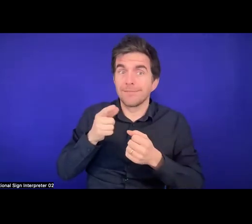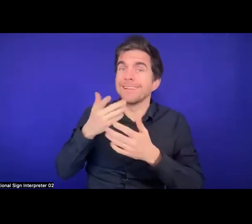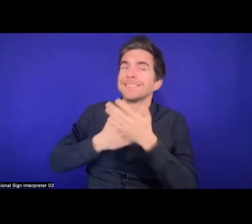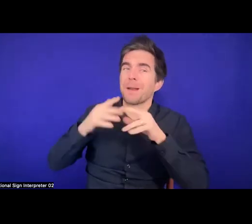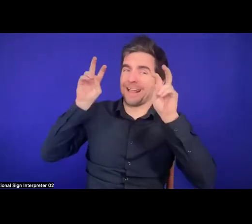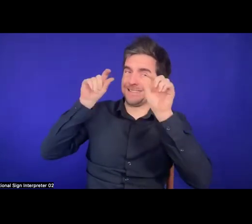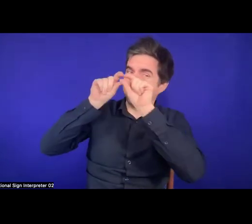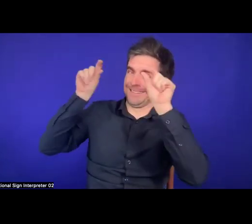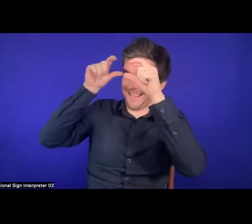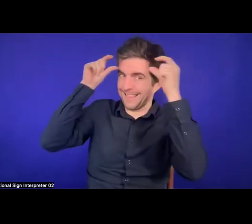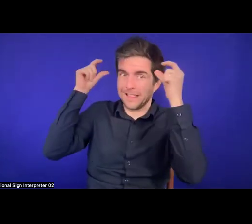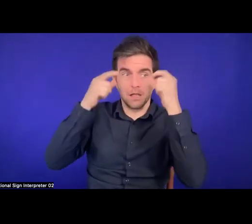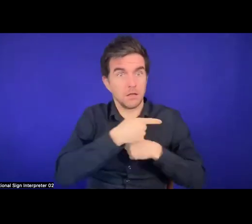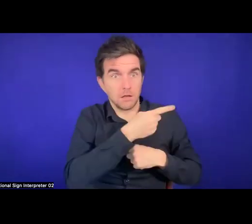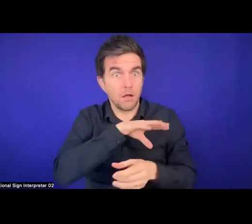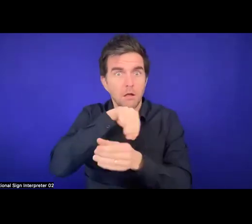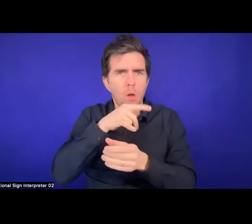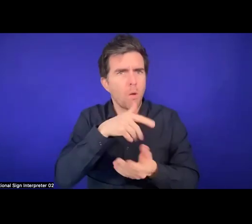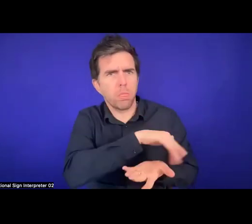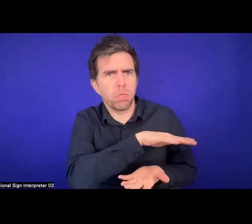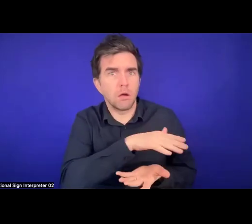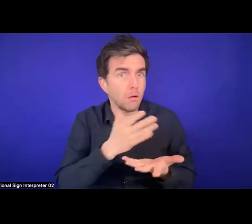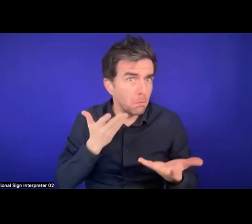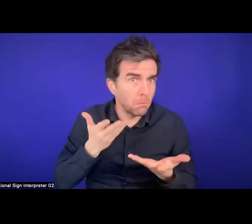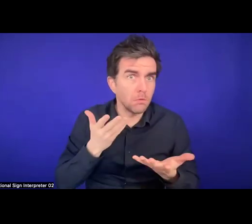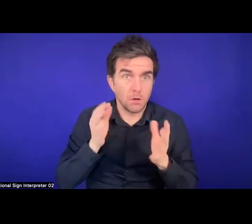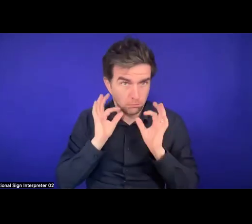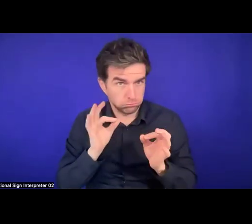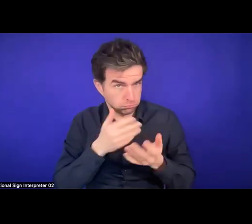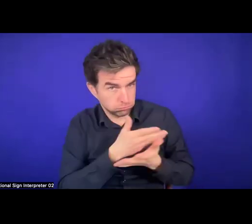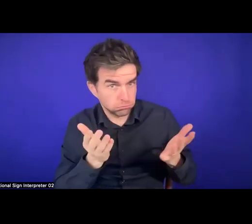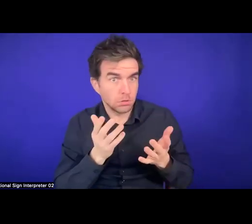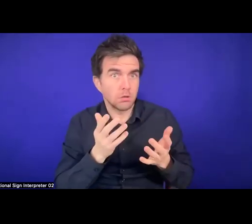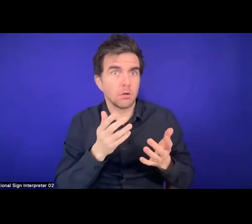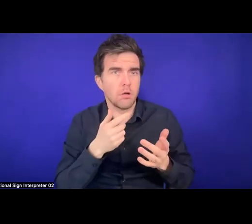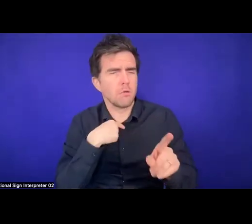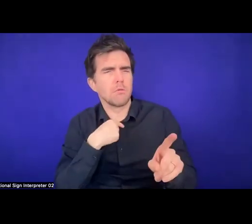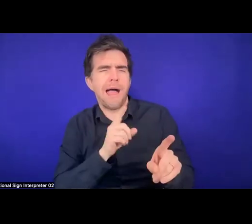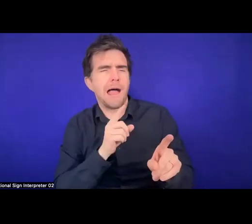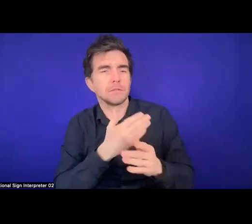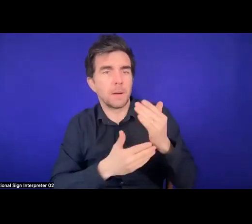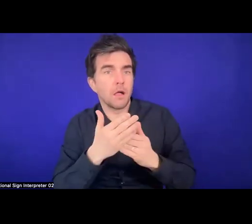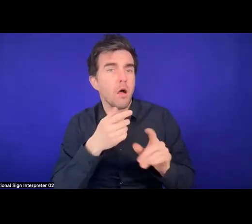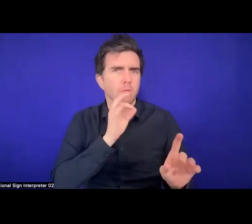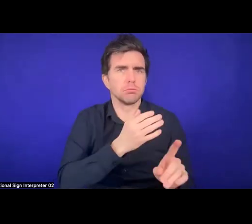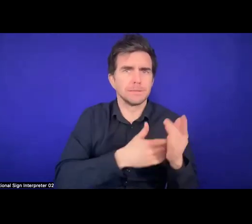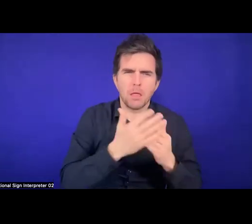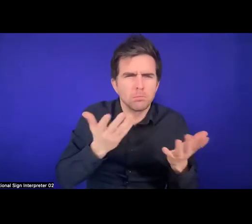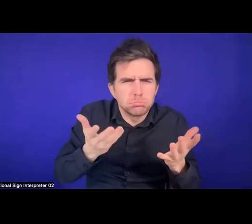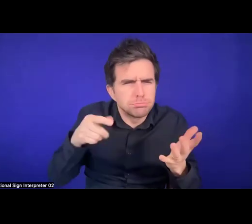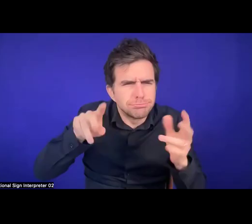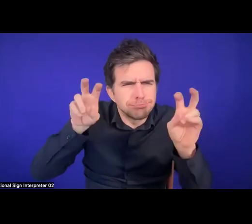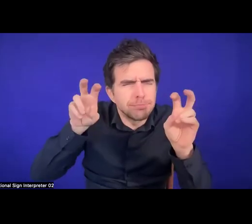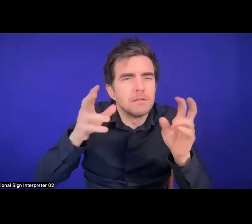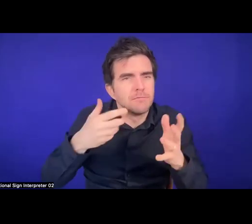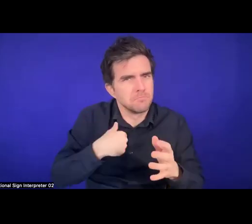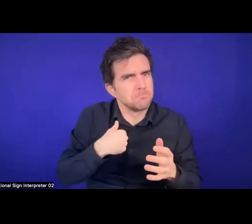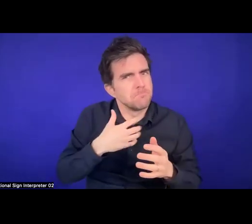I think that would be my summary for my interests. So I very much welcome you to